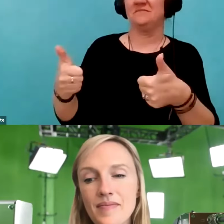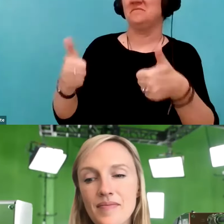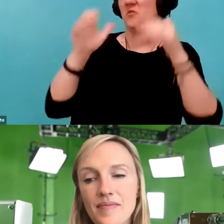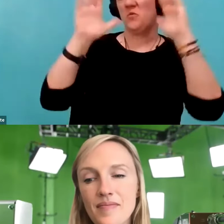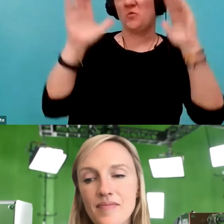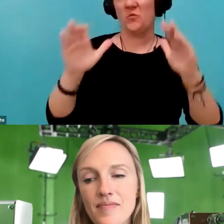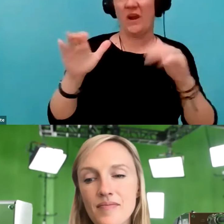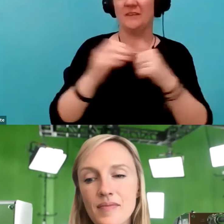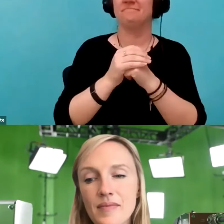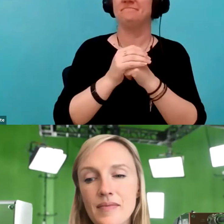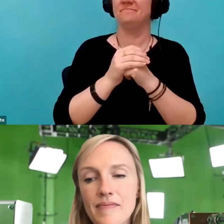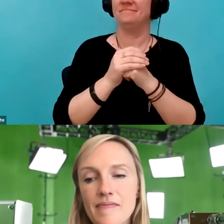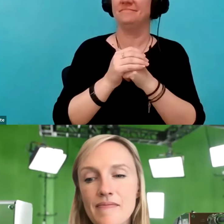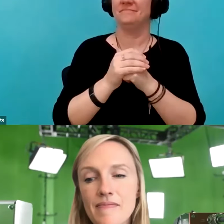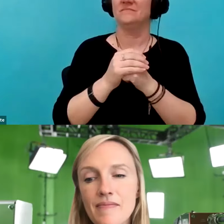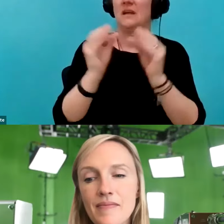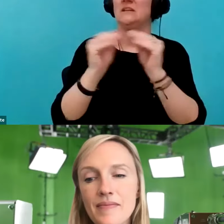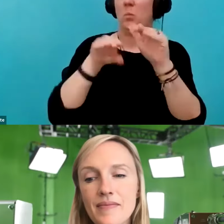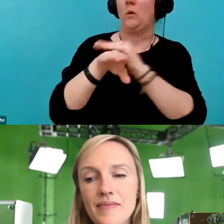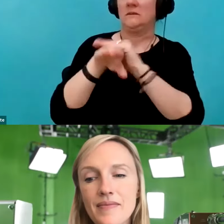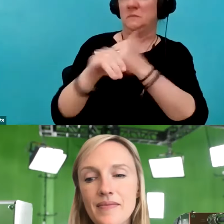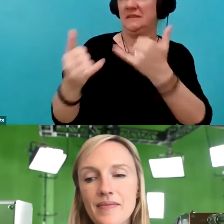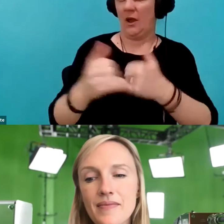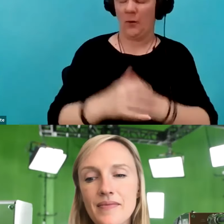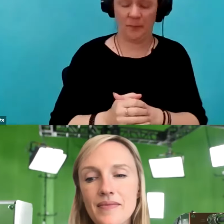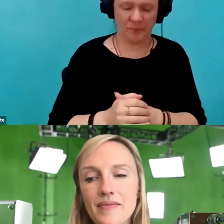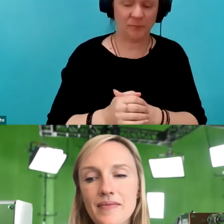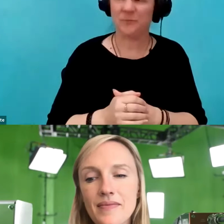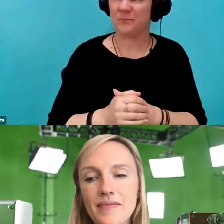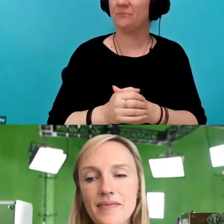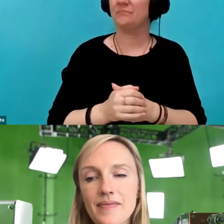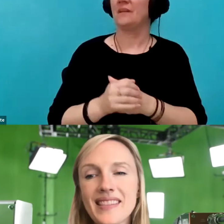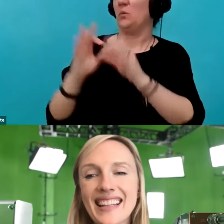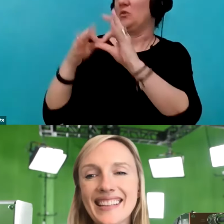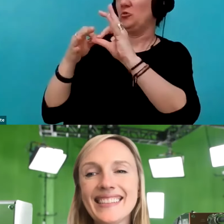have made it so much more accessible to people, our the with Kate here.